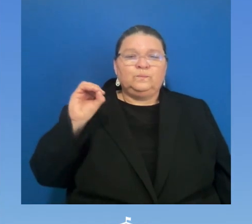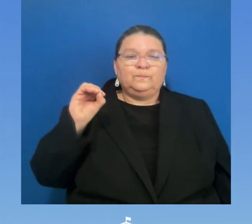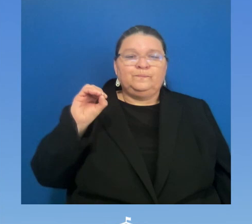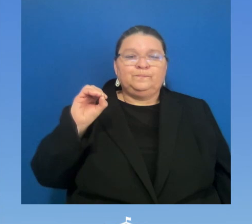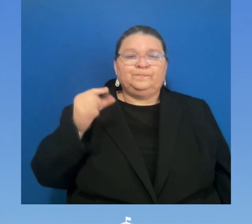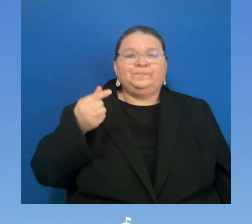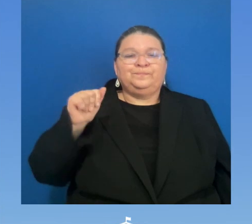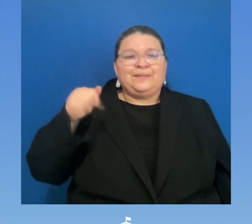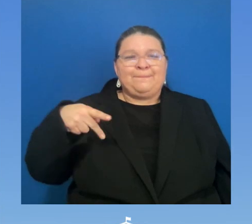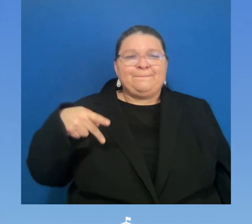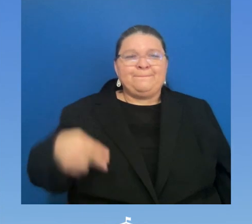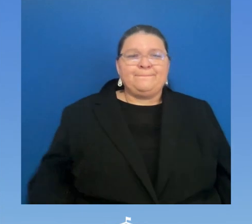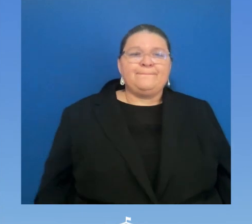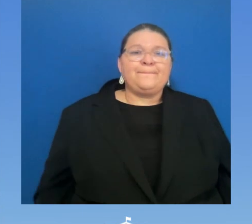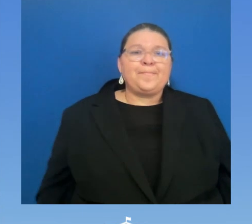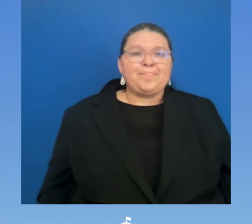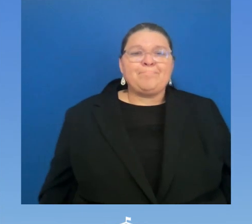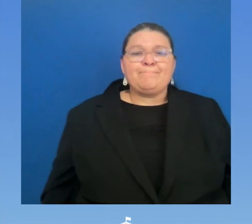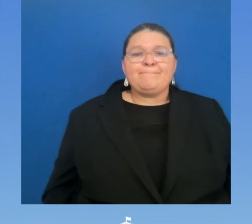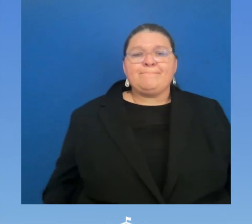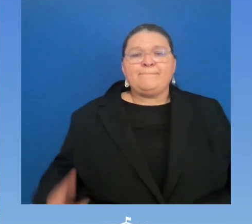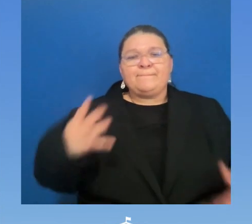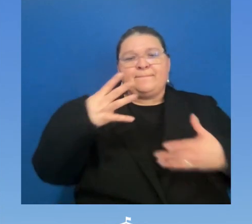that includes old and Old Navy, Gap, Banana Republic, Athleta,